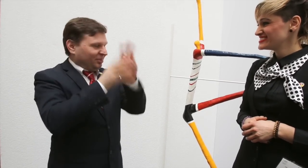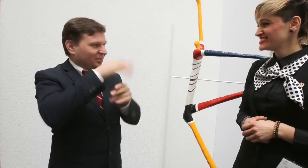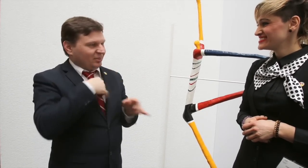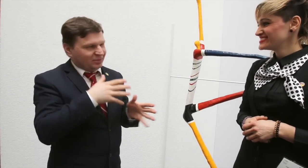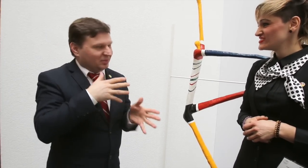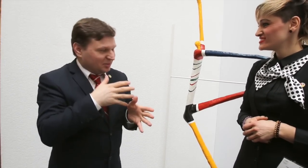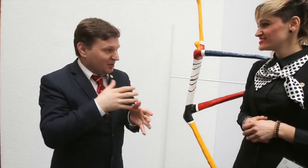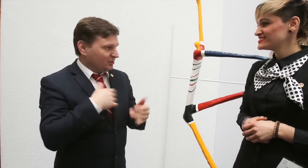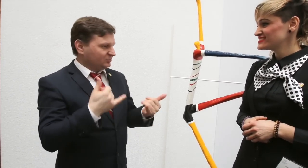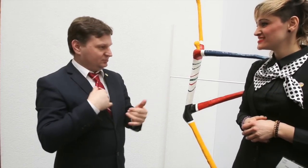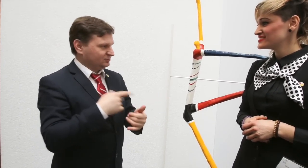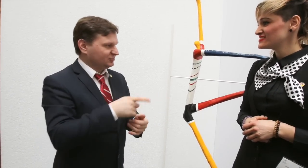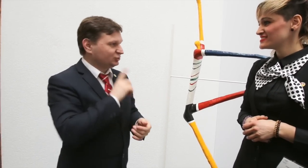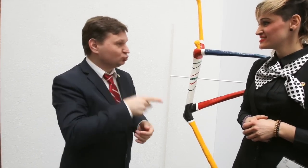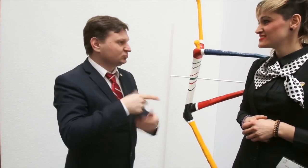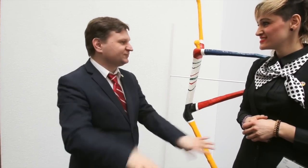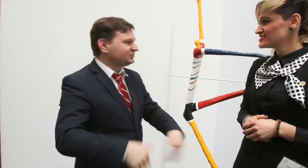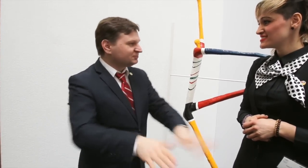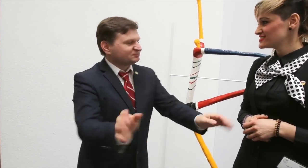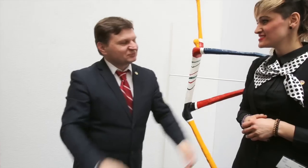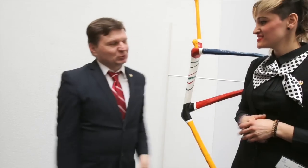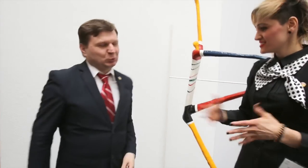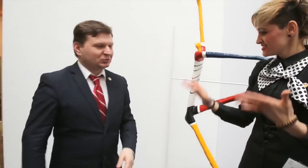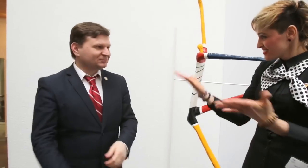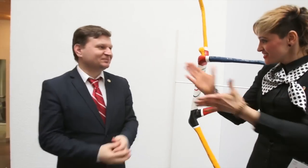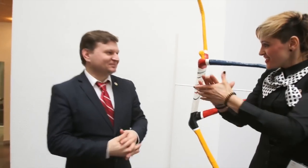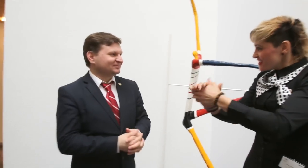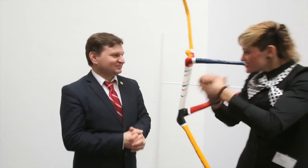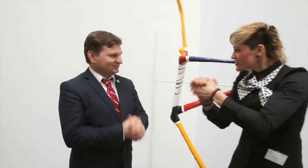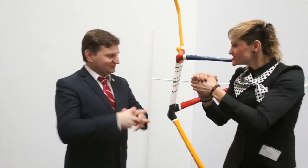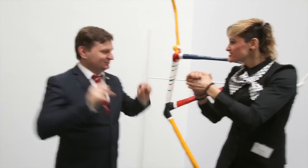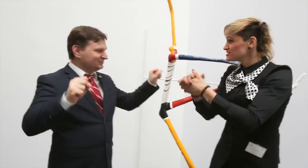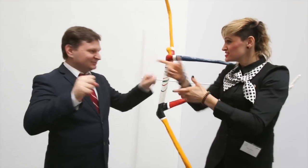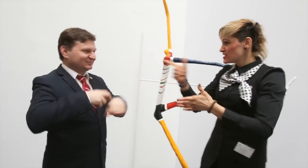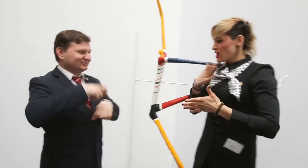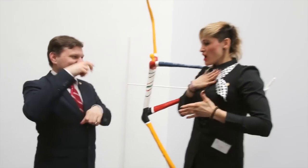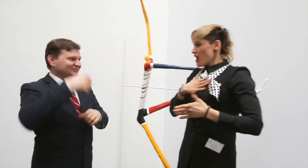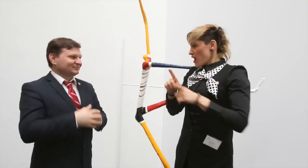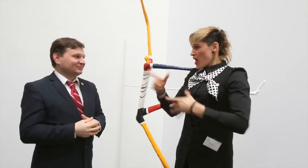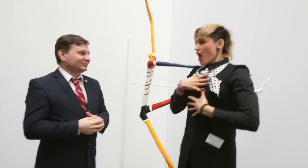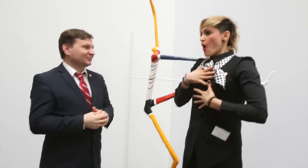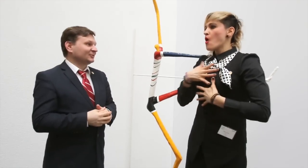impossible situation, due to the history, but it was a sure thing. Congratulations! I am sure you finally can breathe